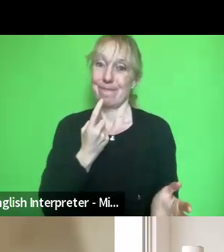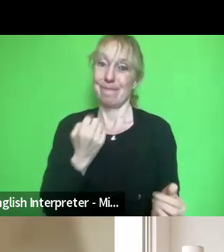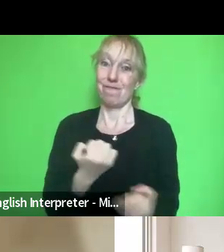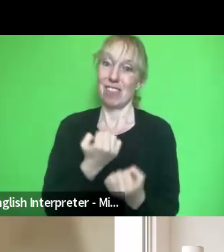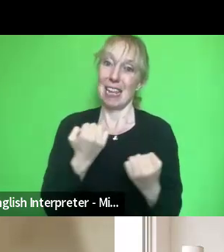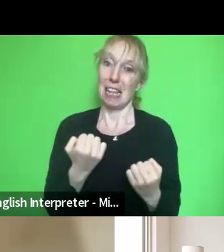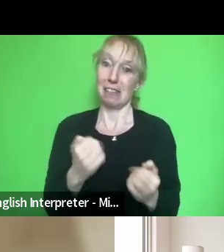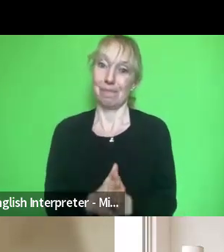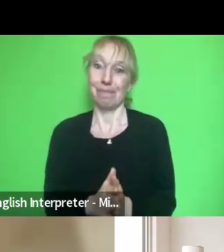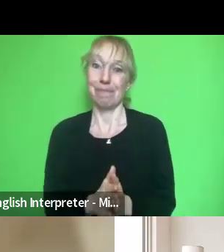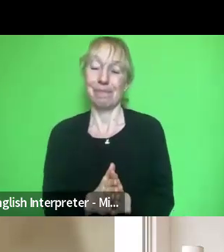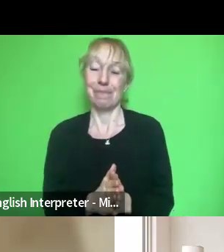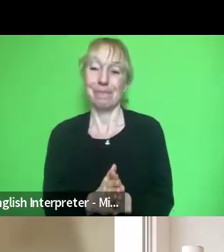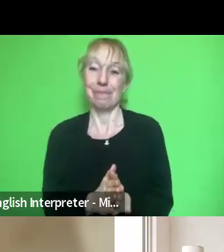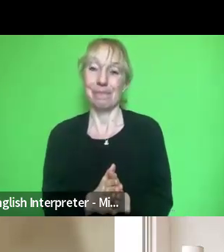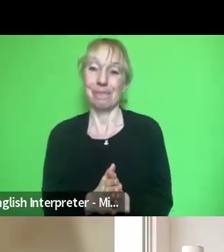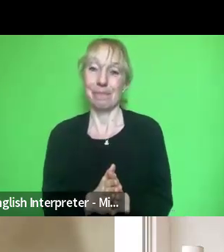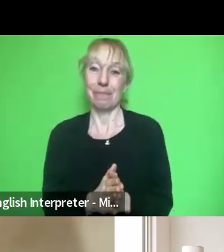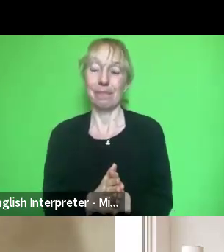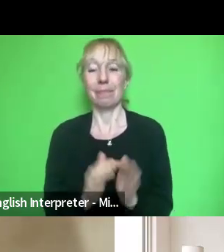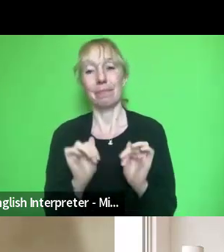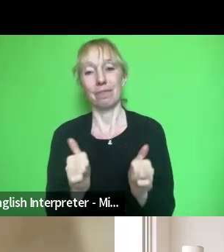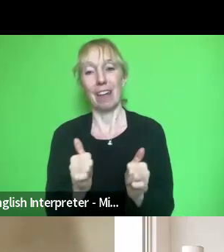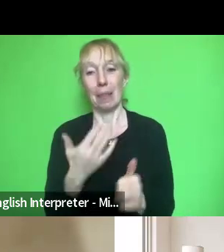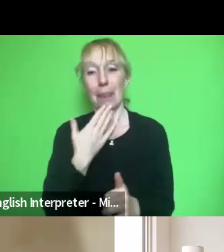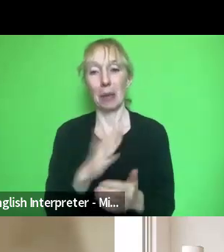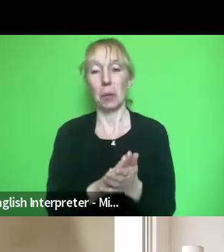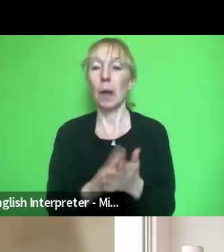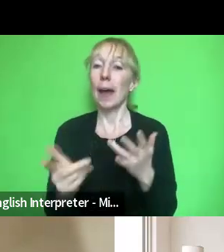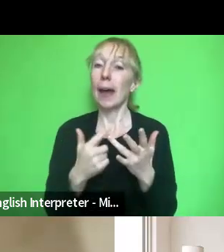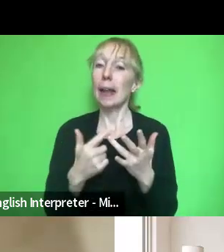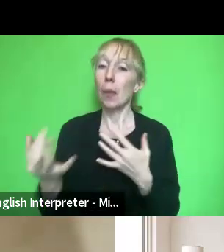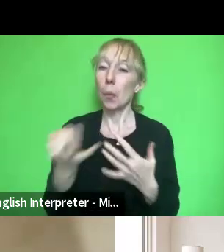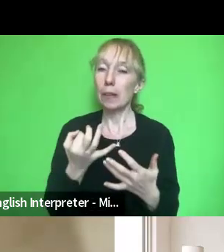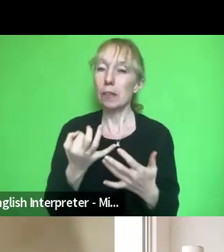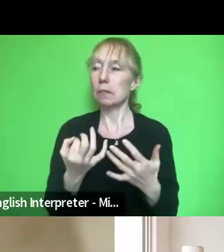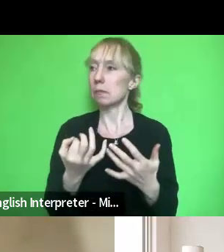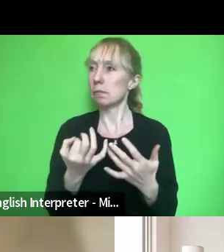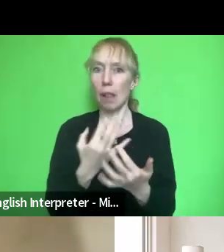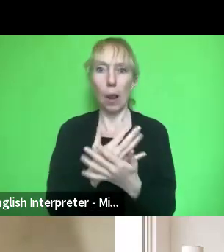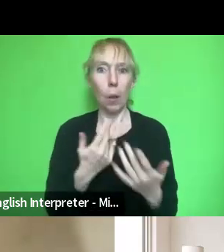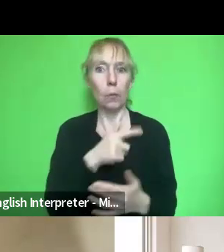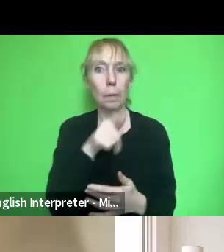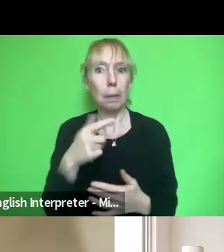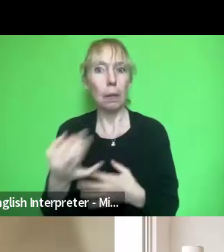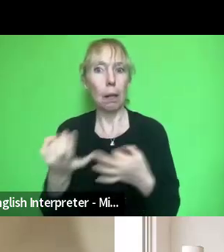Amelia: Excellent. Thank you. I think another question that seems to have come up a lot is any advice in terms of getting